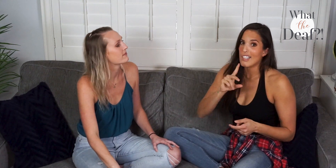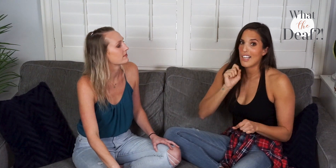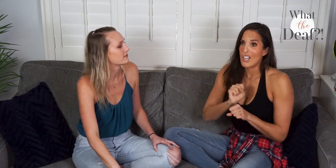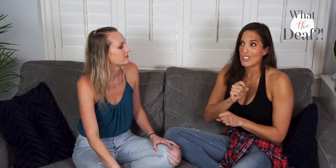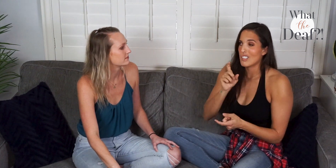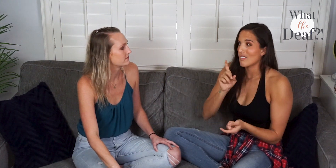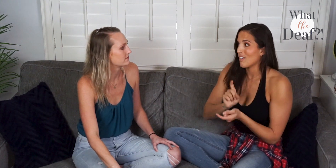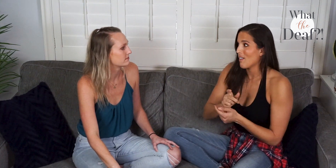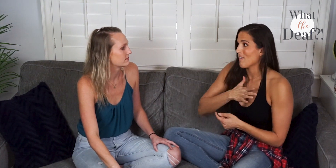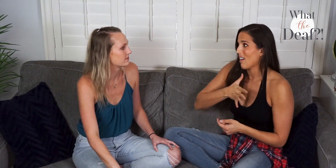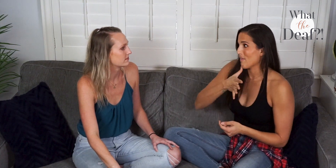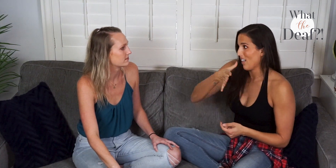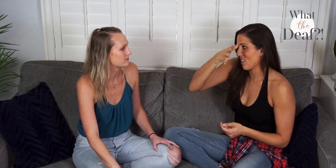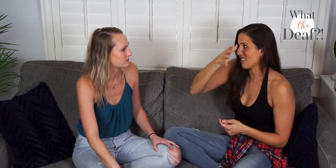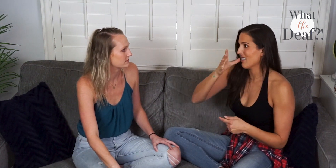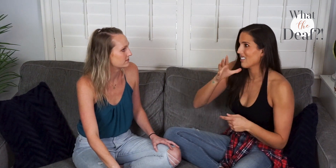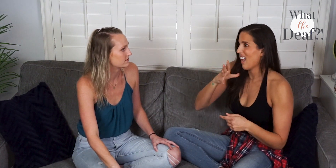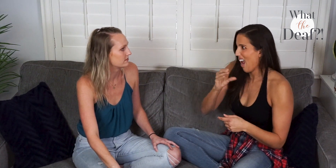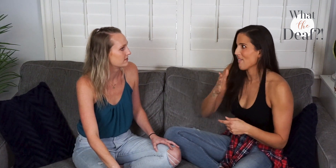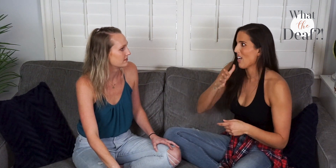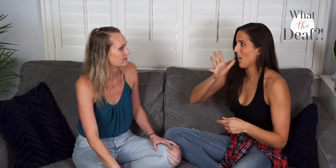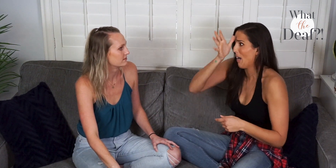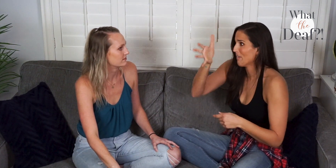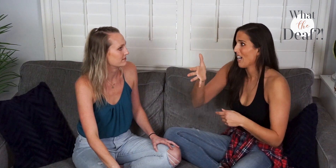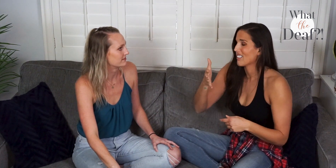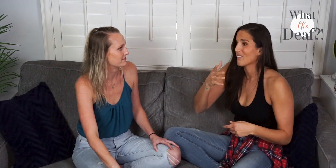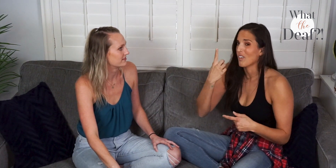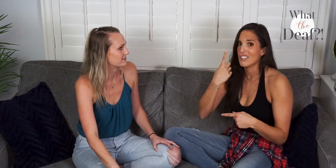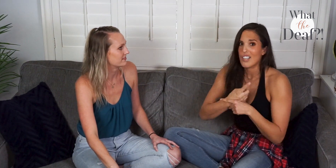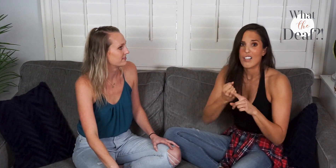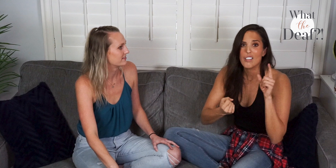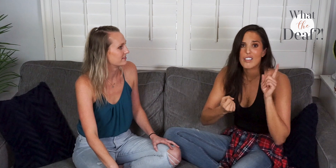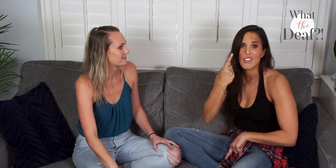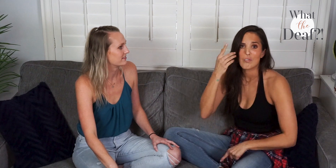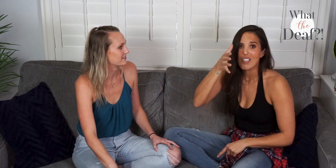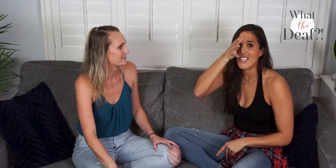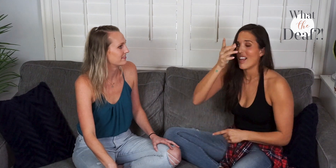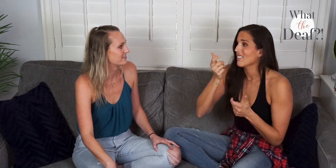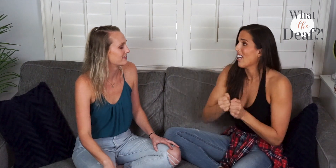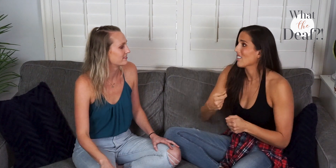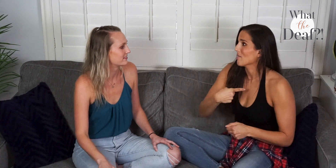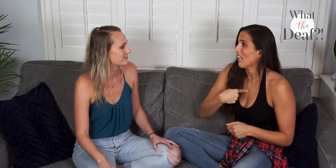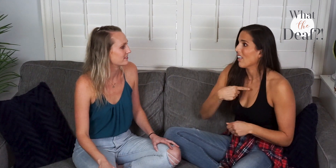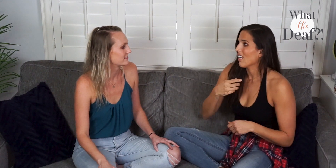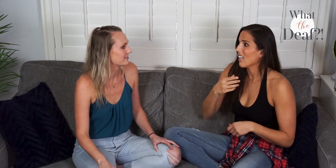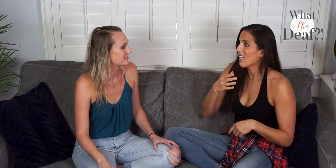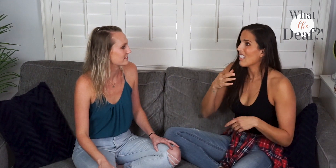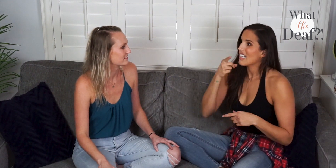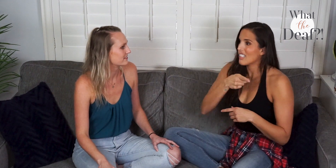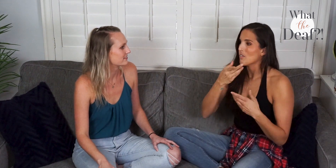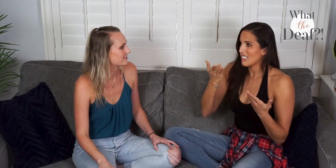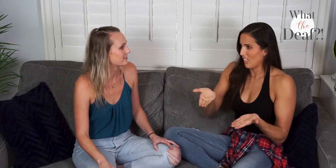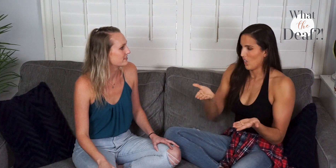and then he actually met my parents and my grandparents. I mean, it was a random day, my dad texted me and I mean,